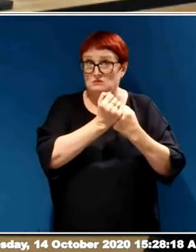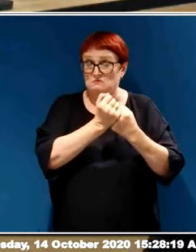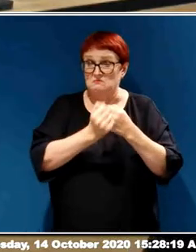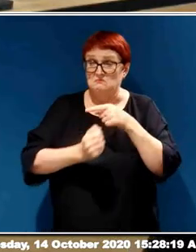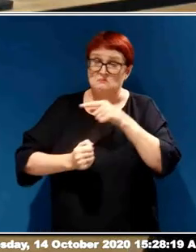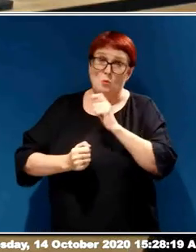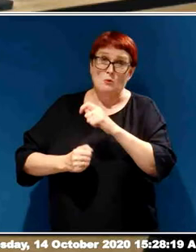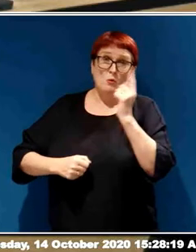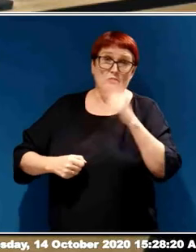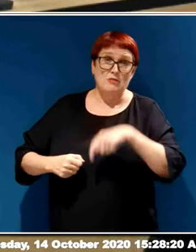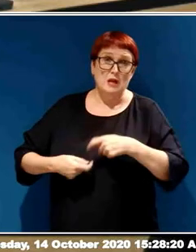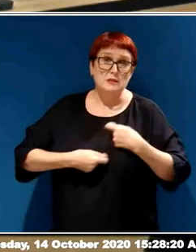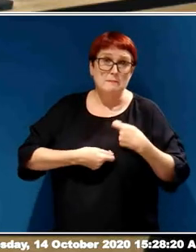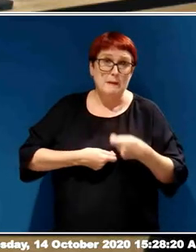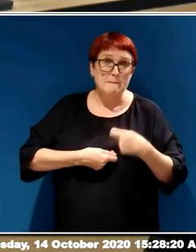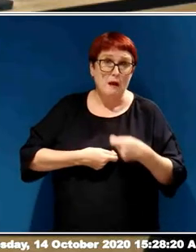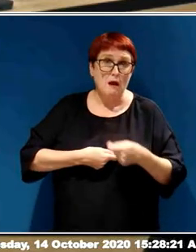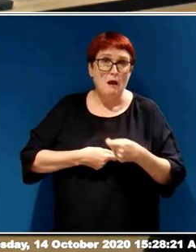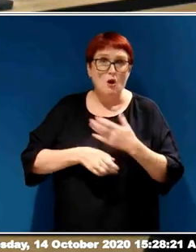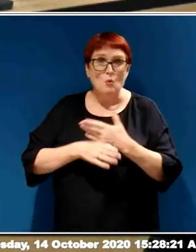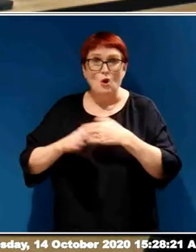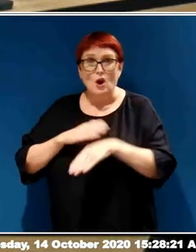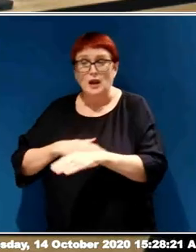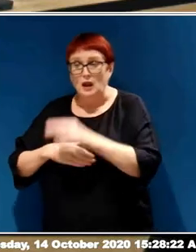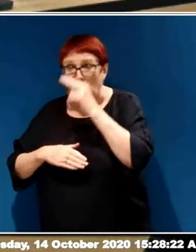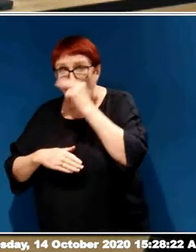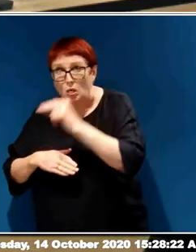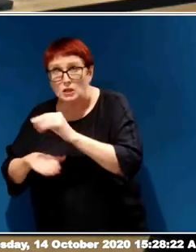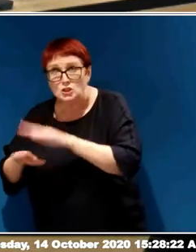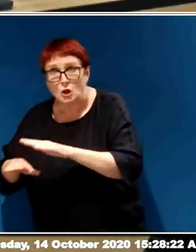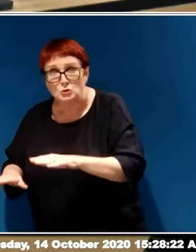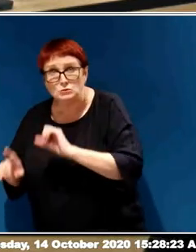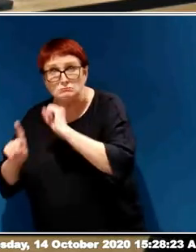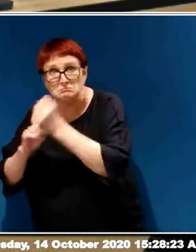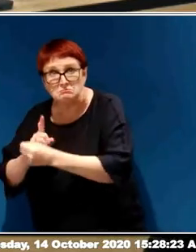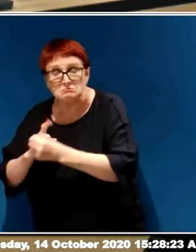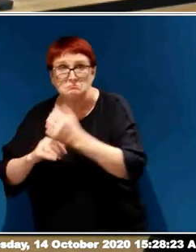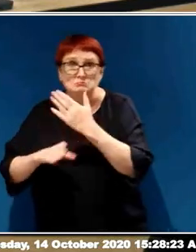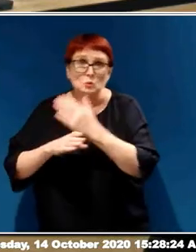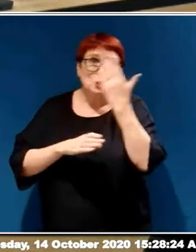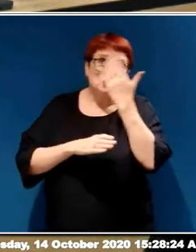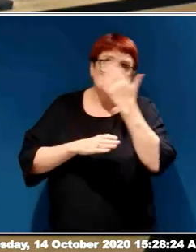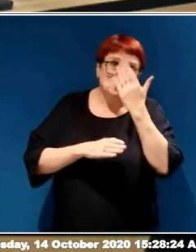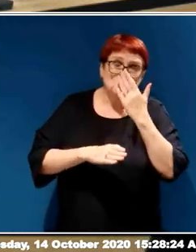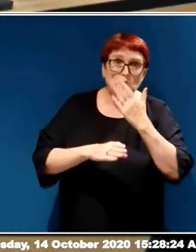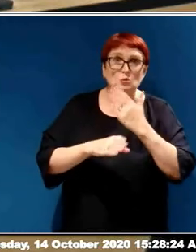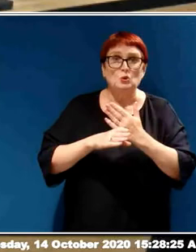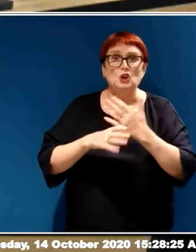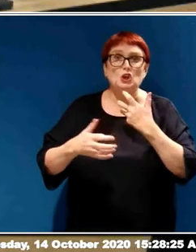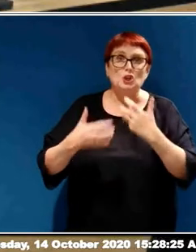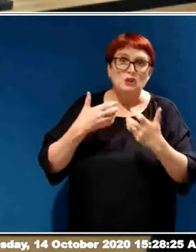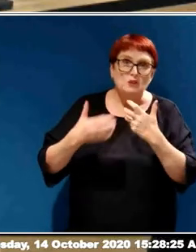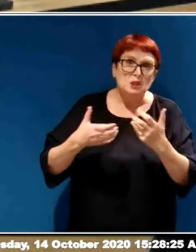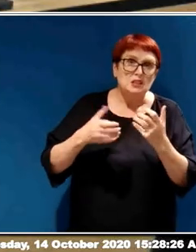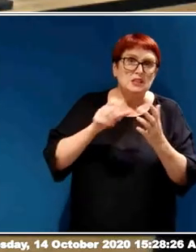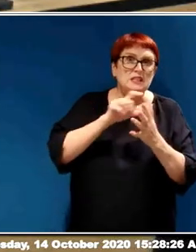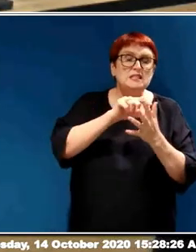childhood settings, schools, universities, disability and community service and aged care; correct?